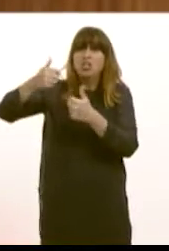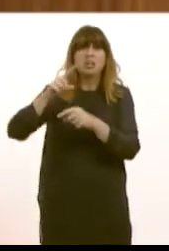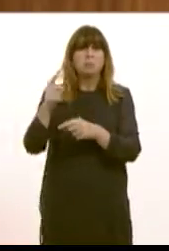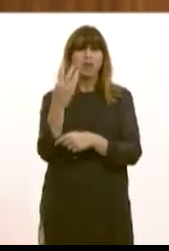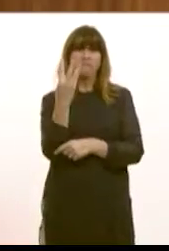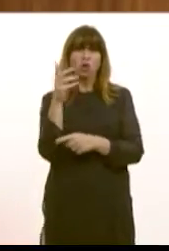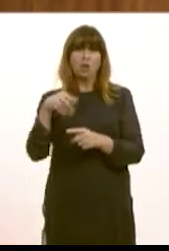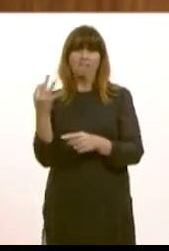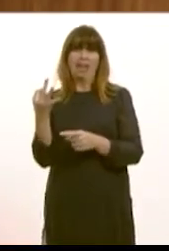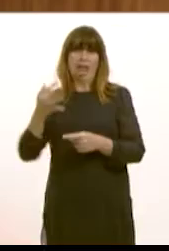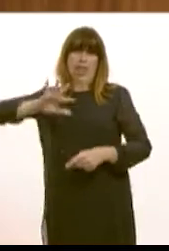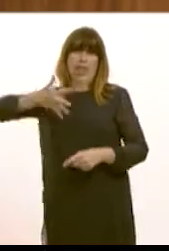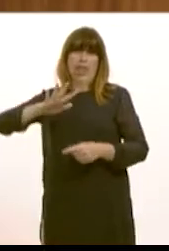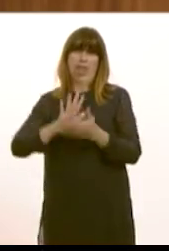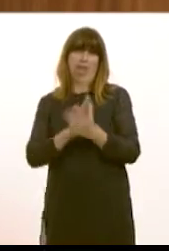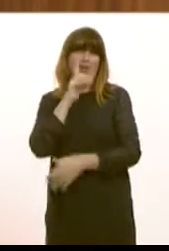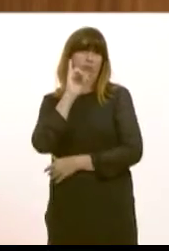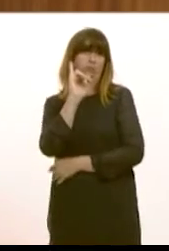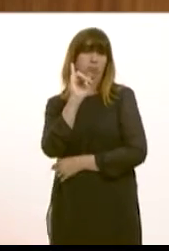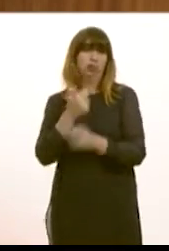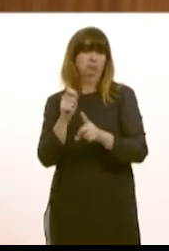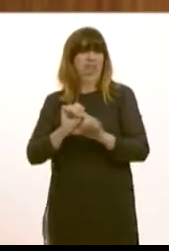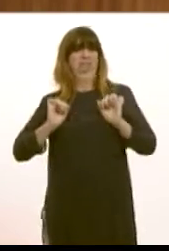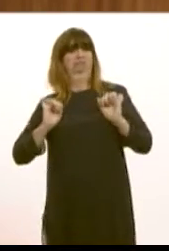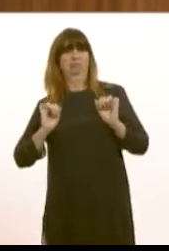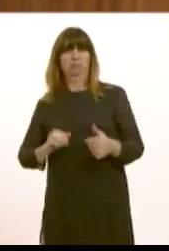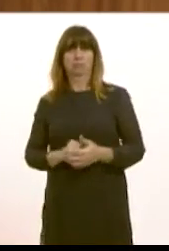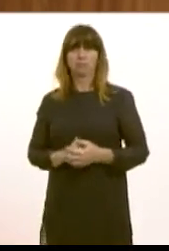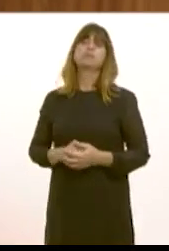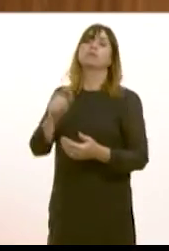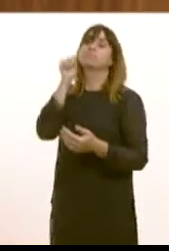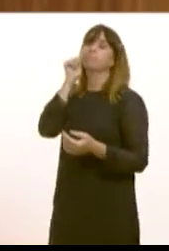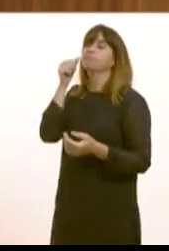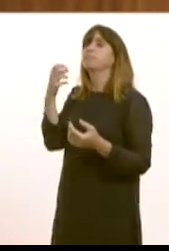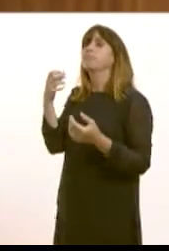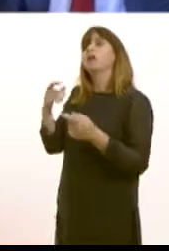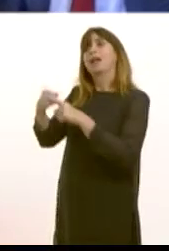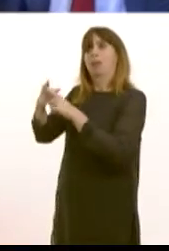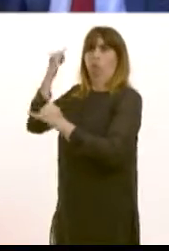Carwyn Jones: What we do know is we donít have a funding crisis in acute hospitals, as England does, or a doctors strike.